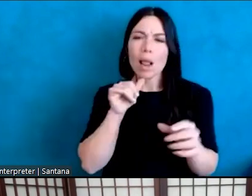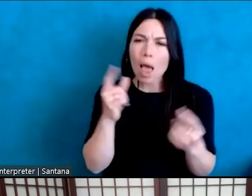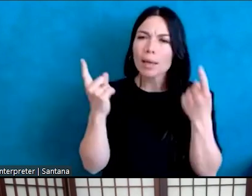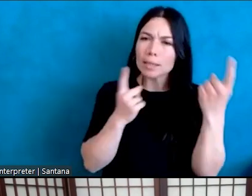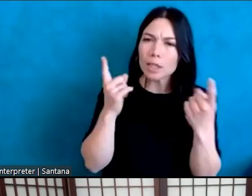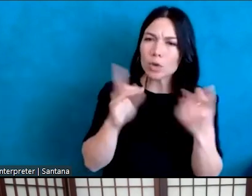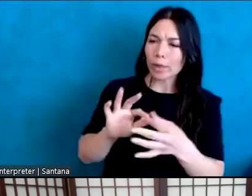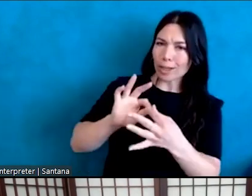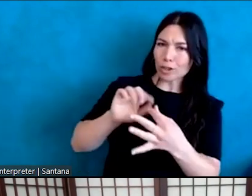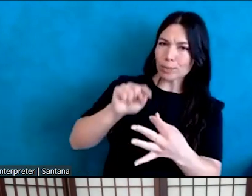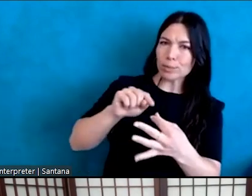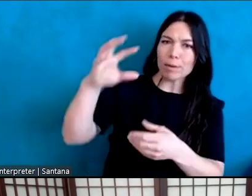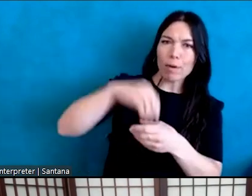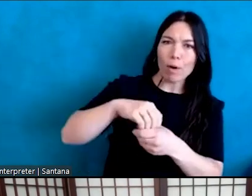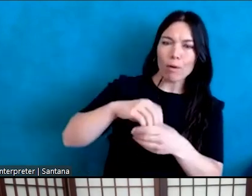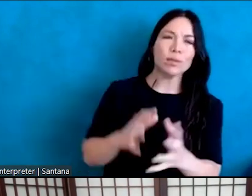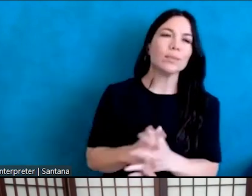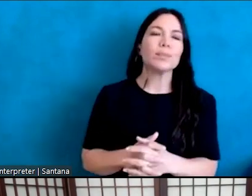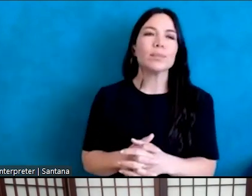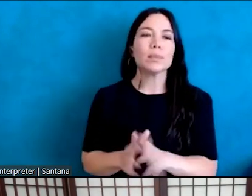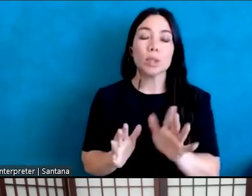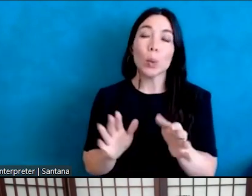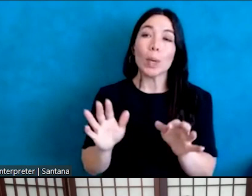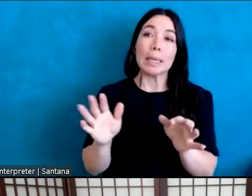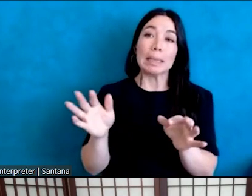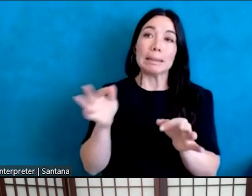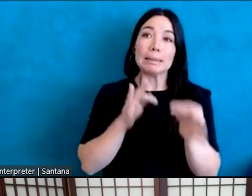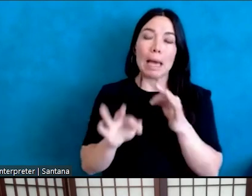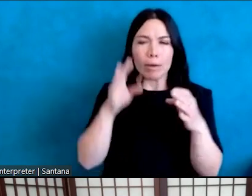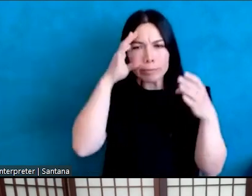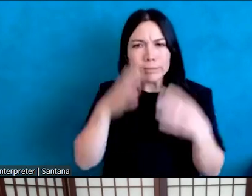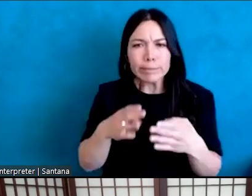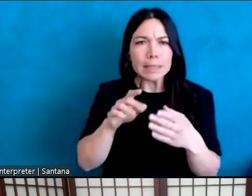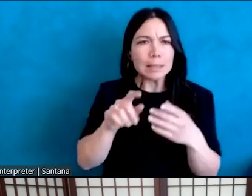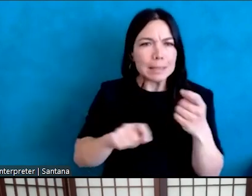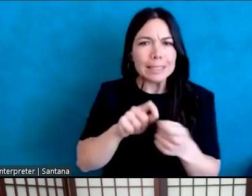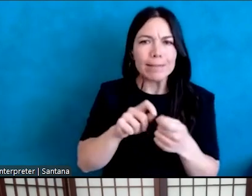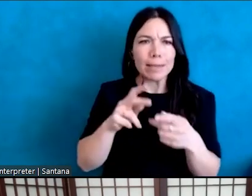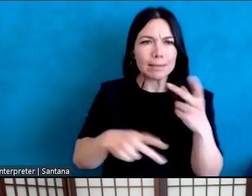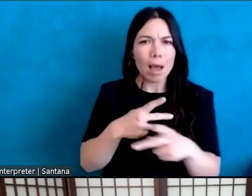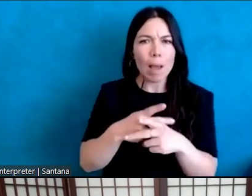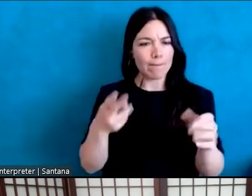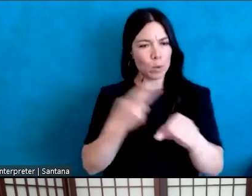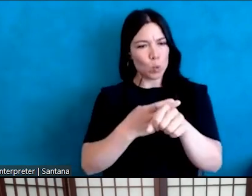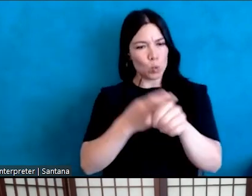Rather than overly focusing on a fixed prototype of a so-called idealized language user, which of course excludes a large number of people,